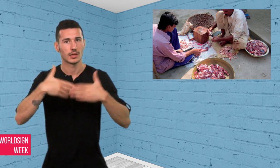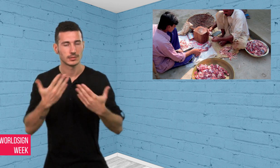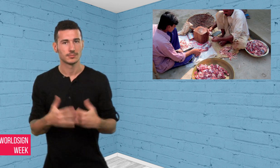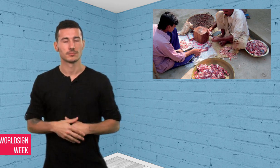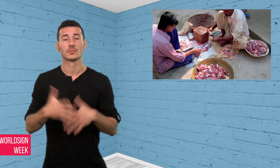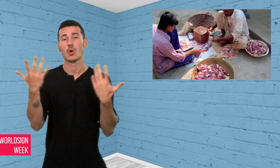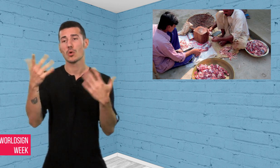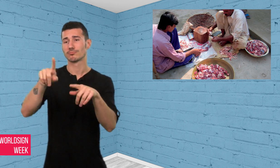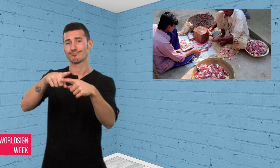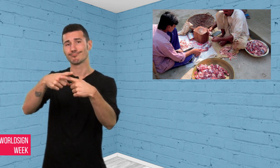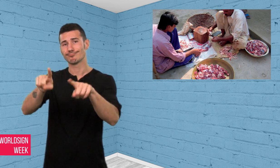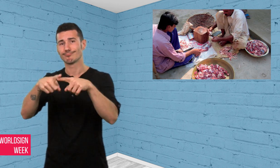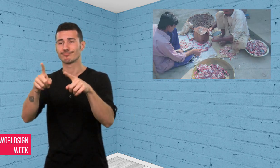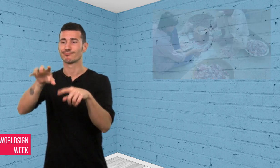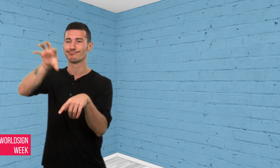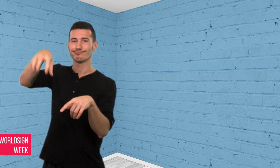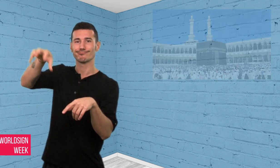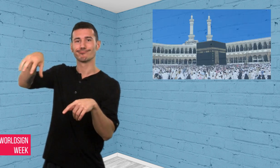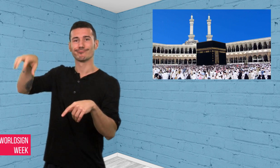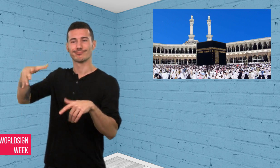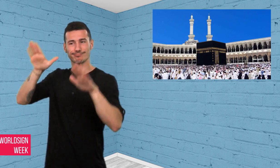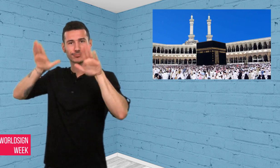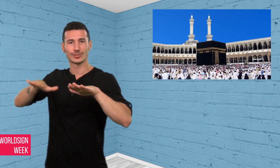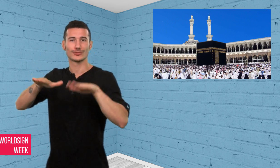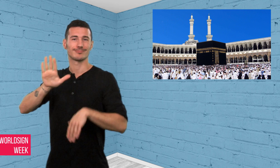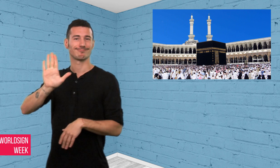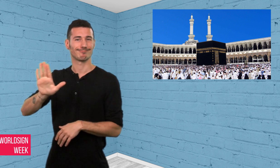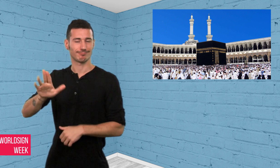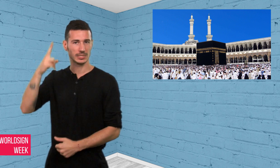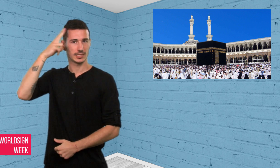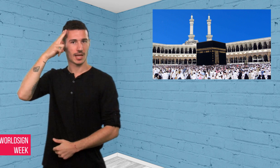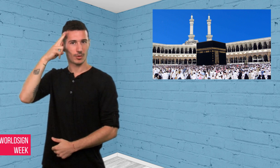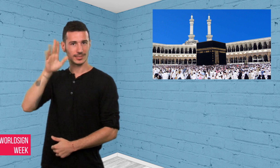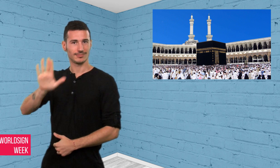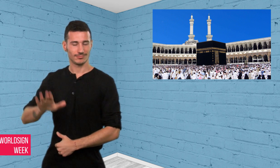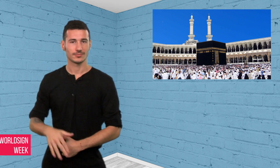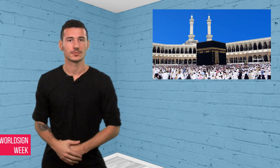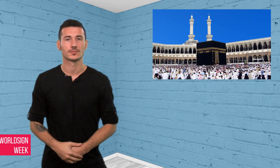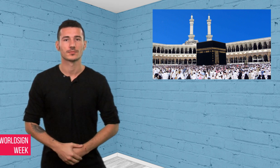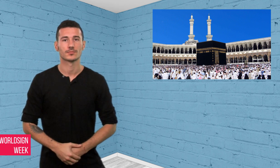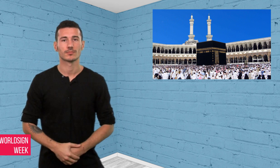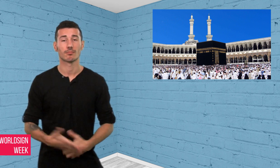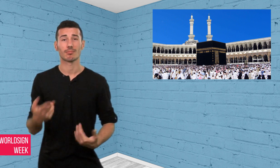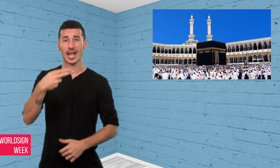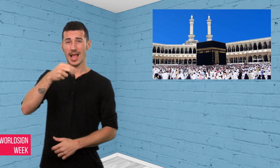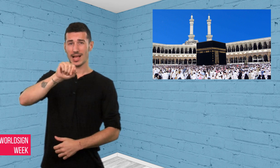Mecca and nearby holy sites in Saudi Arabia.